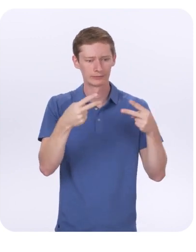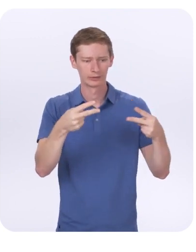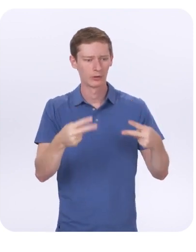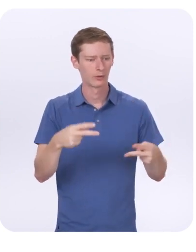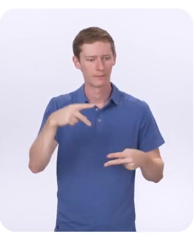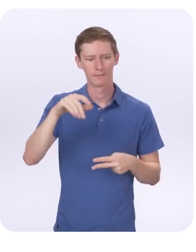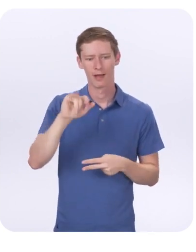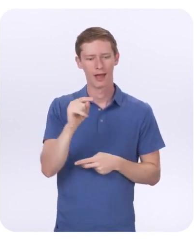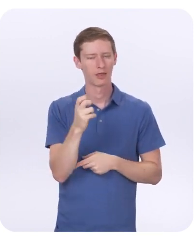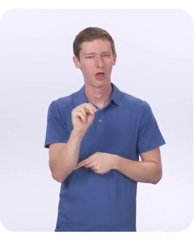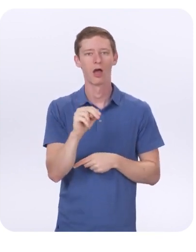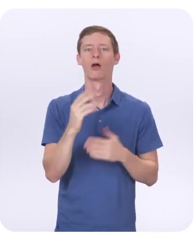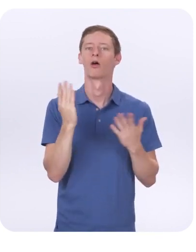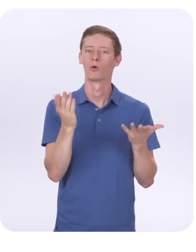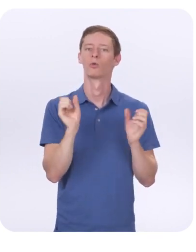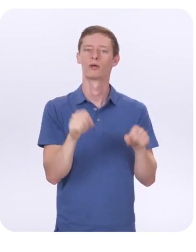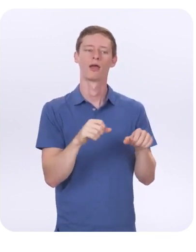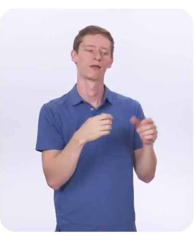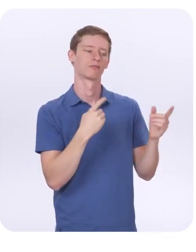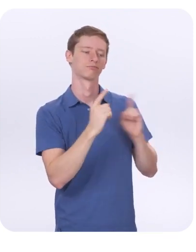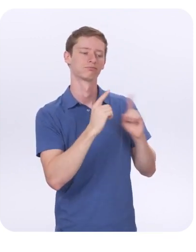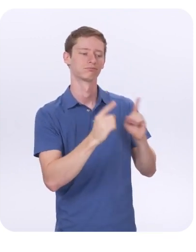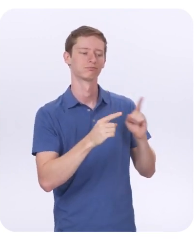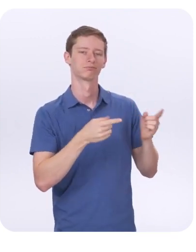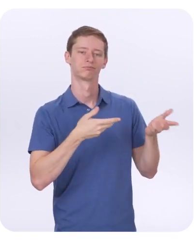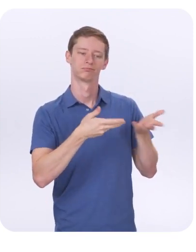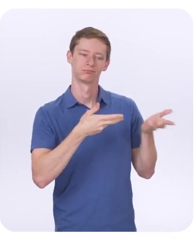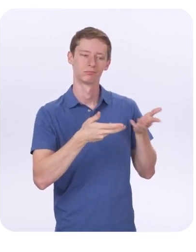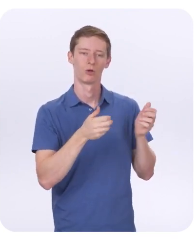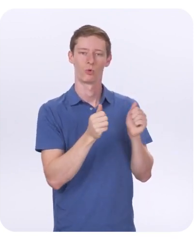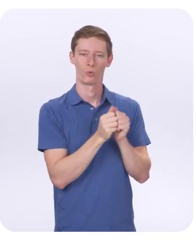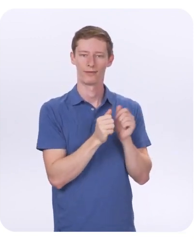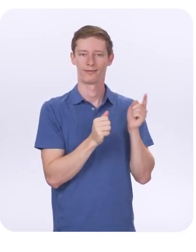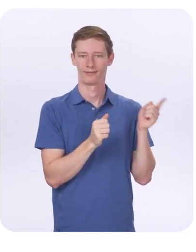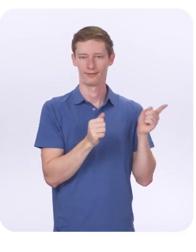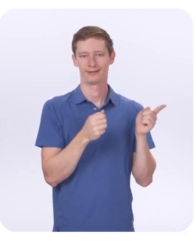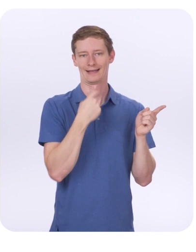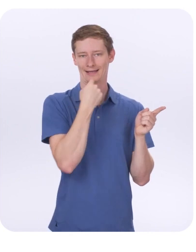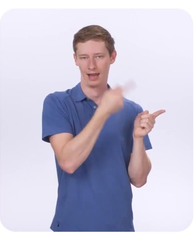What we want to do first is to read the data from the SQL database.